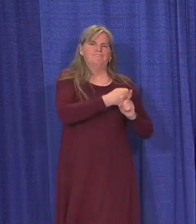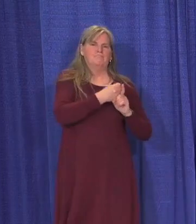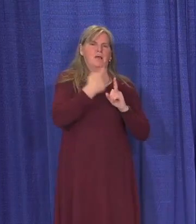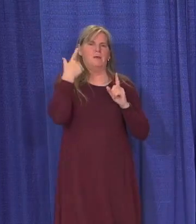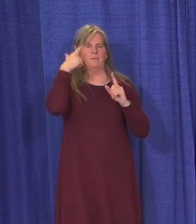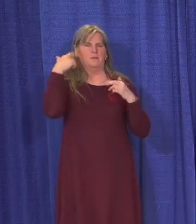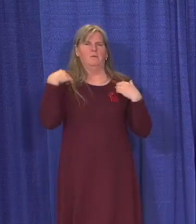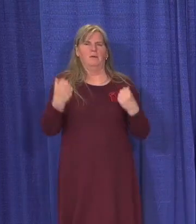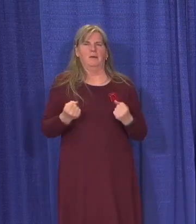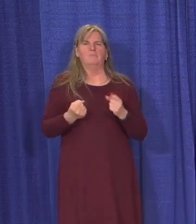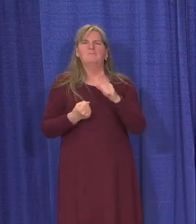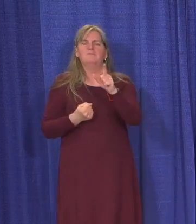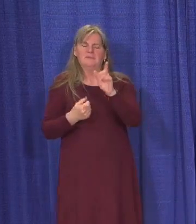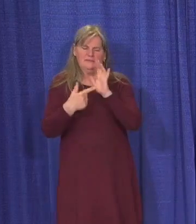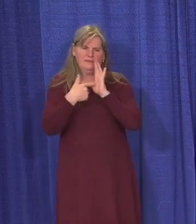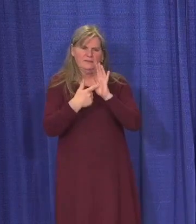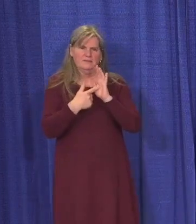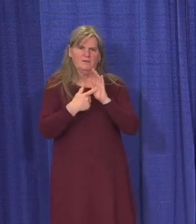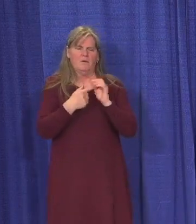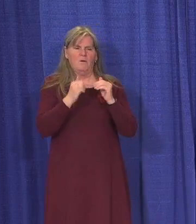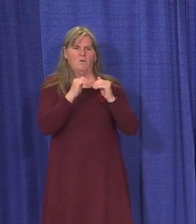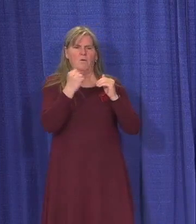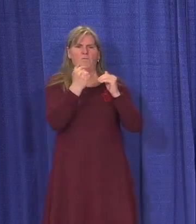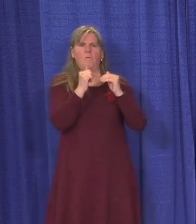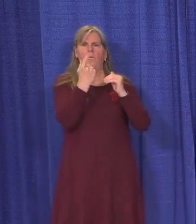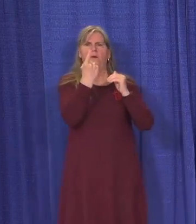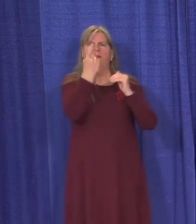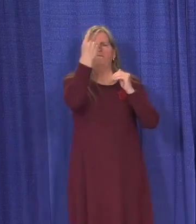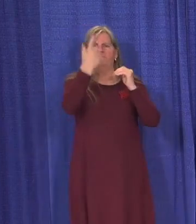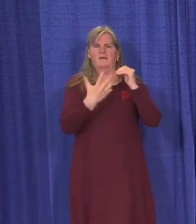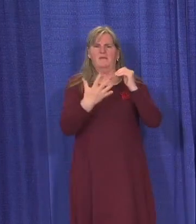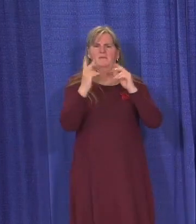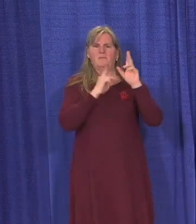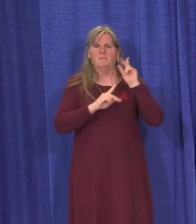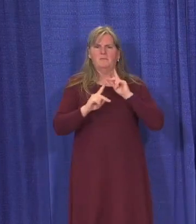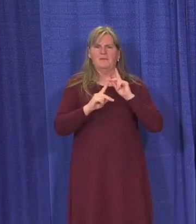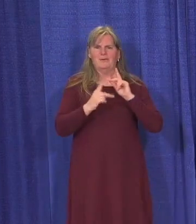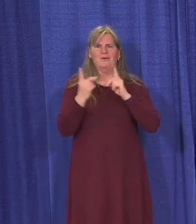This is all about how we're feeling and naming it.